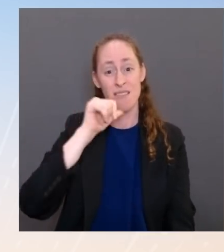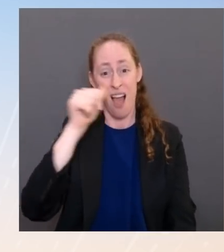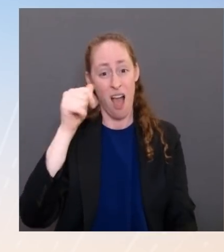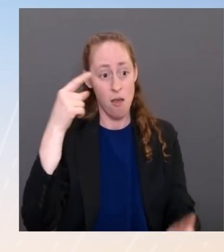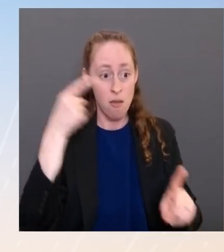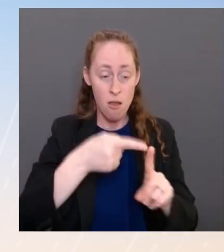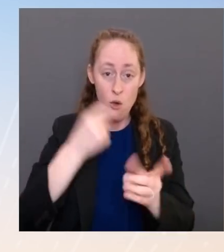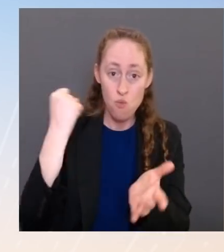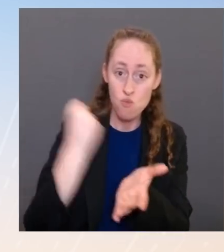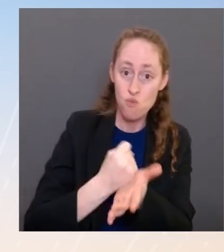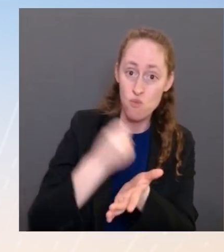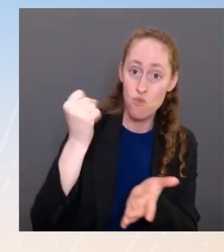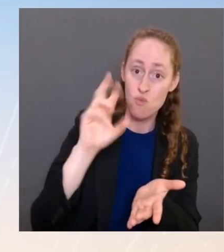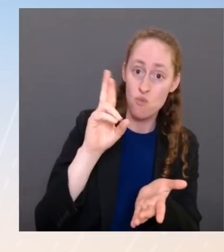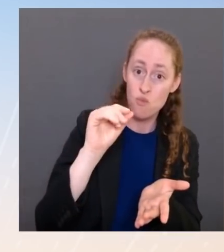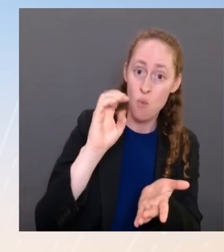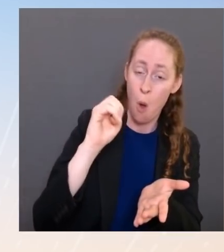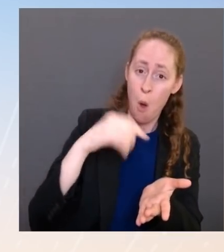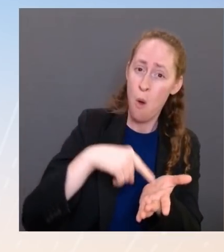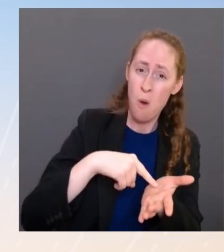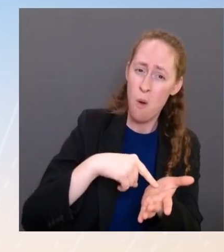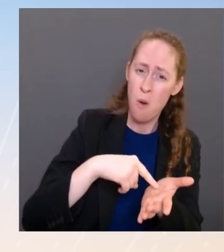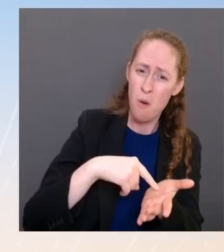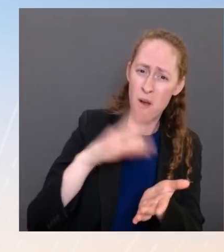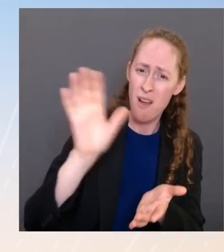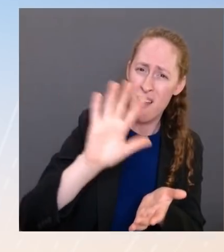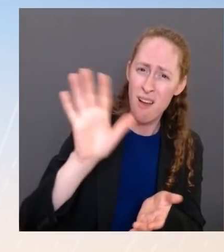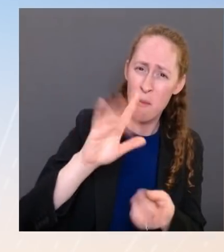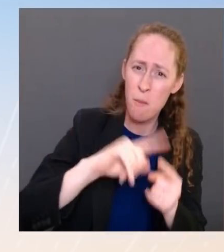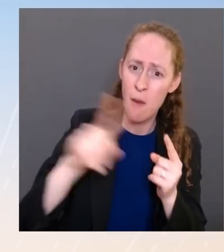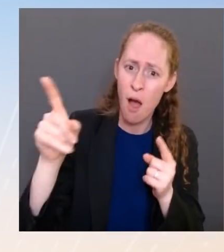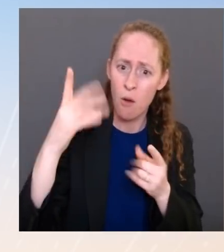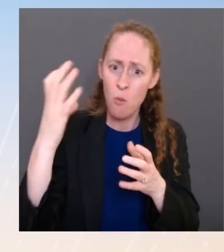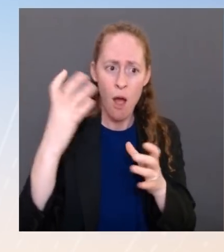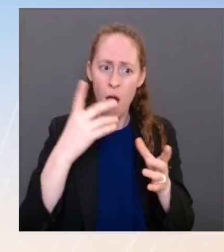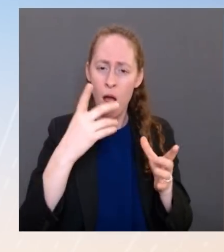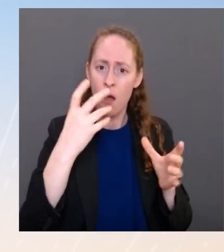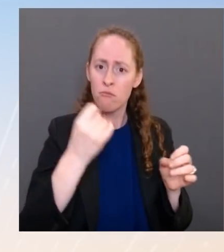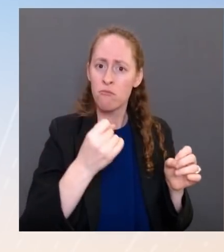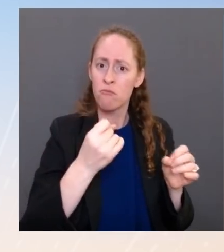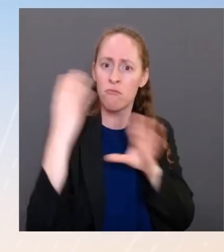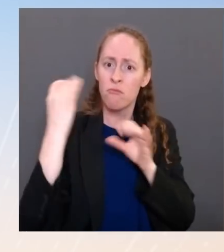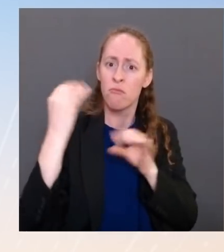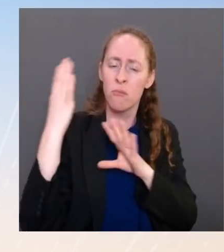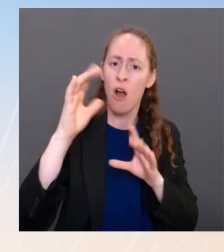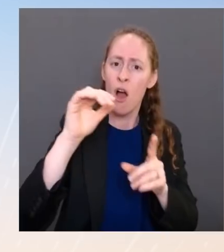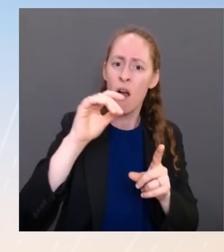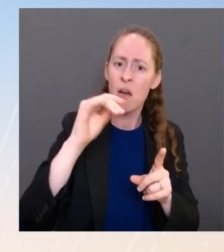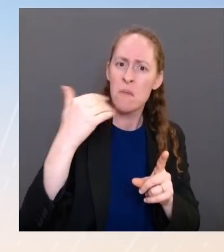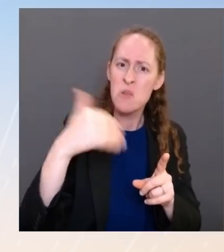But certainly, this leaked draft raised the concern, raised the alarms, and certainly has heightened our focus